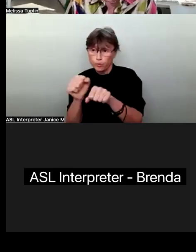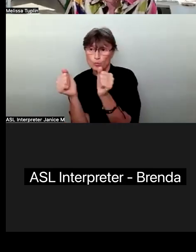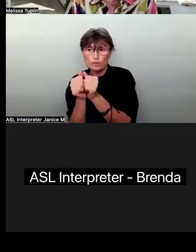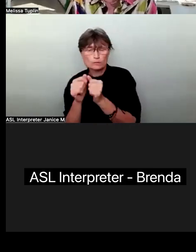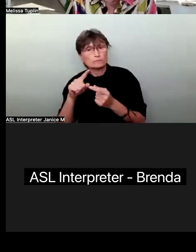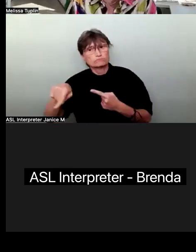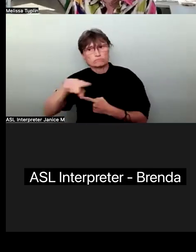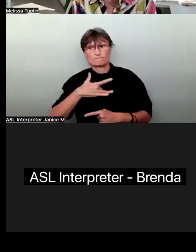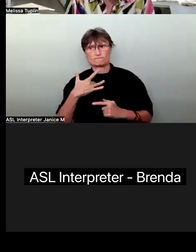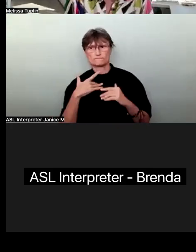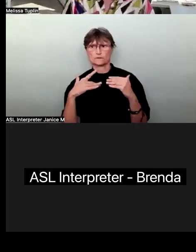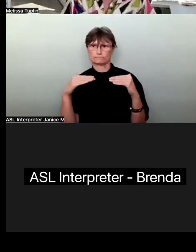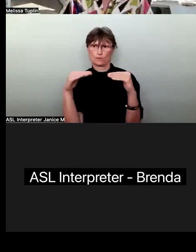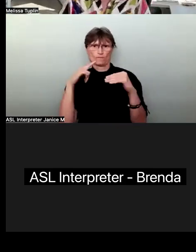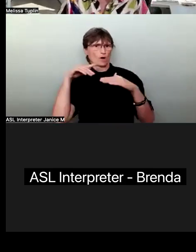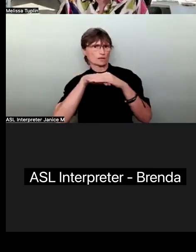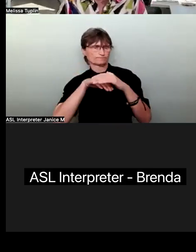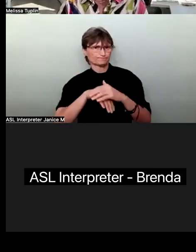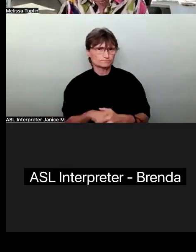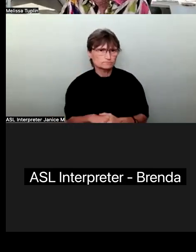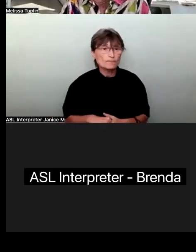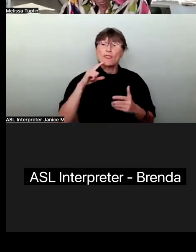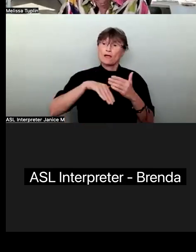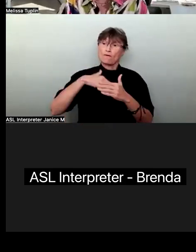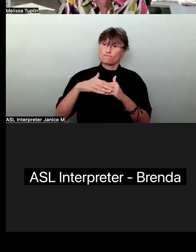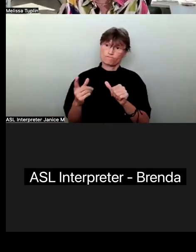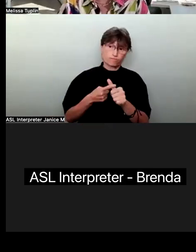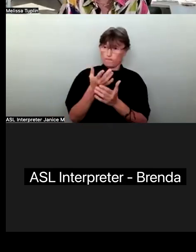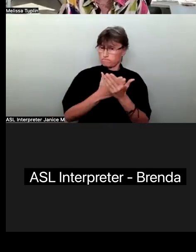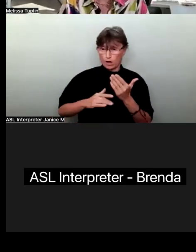The first written section of the application generally aligns with the first criteria